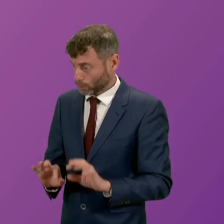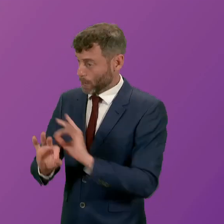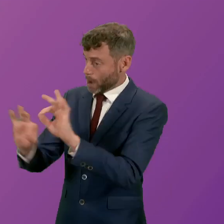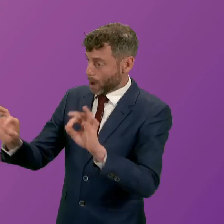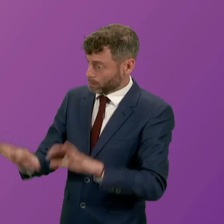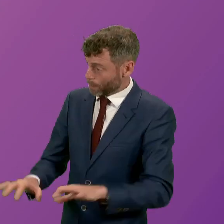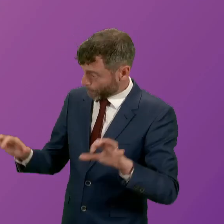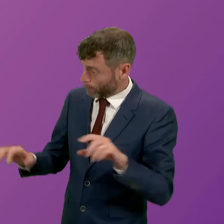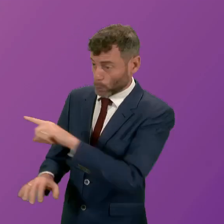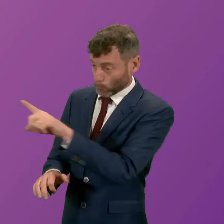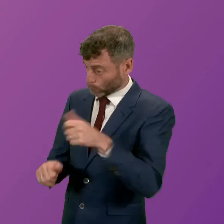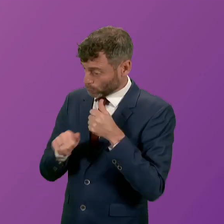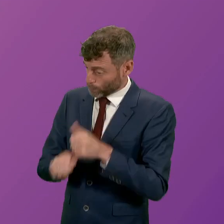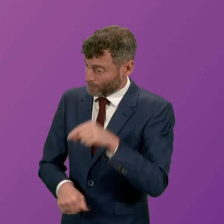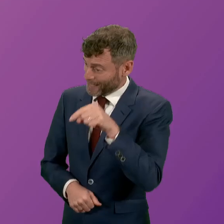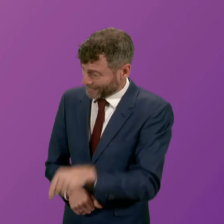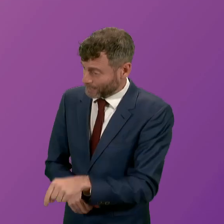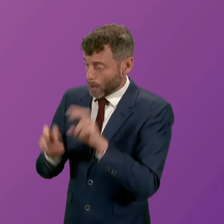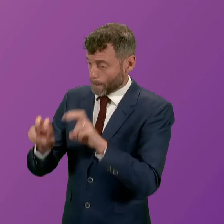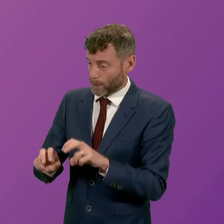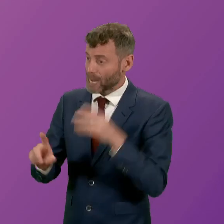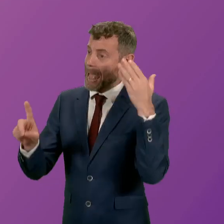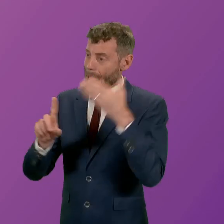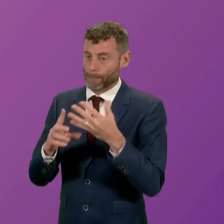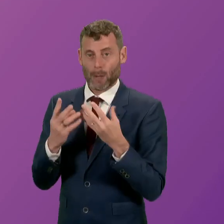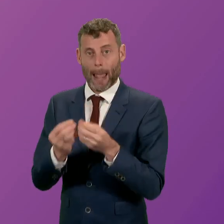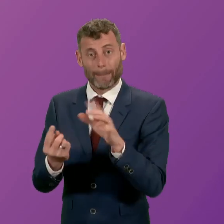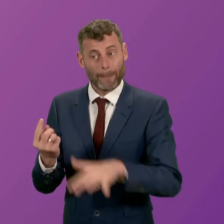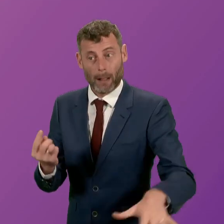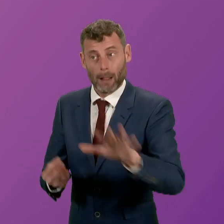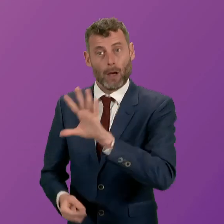and to make sure that we help hard-pressed householders the length and breadth of Scotland.